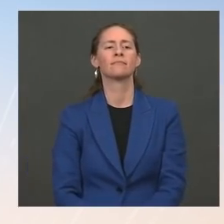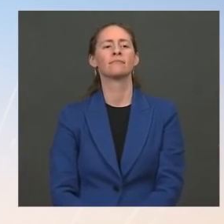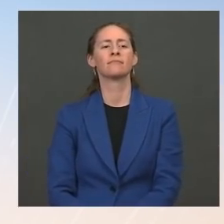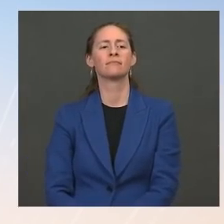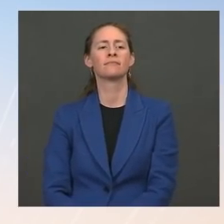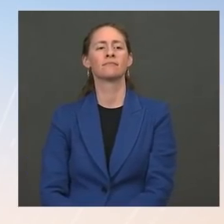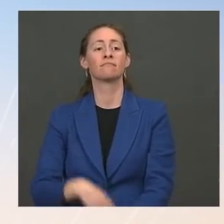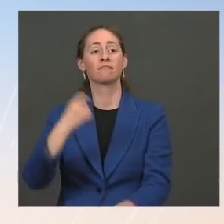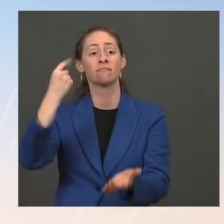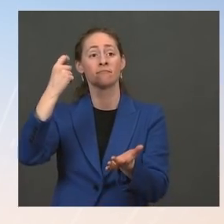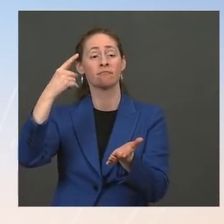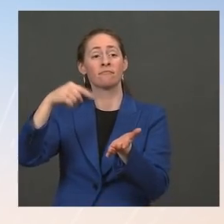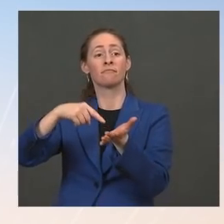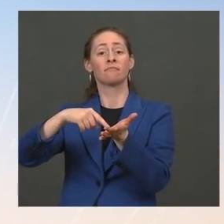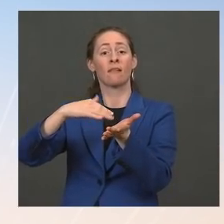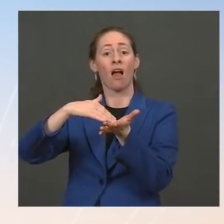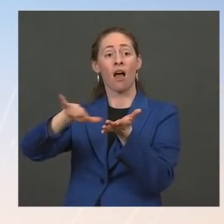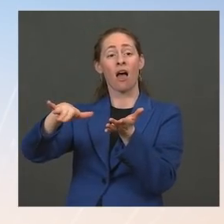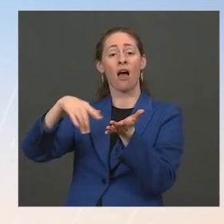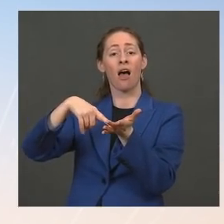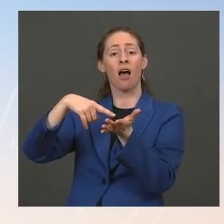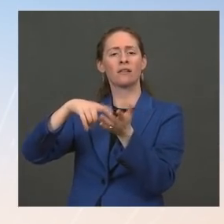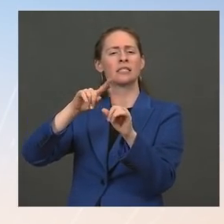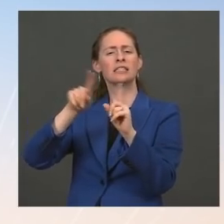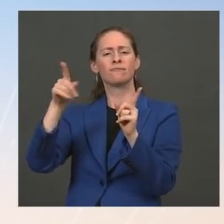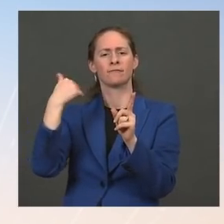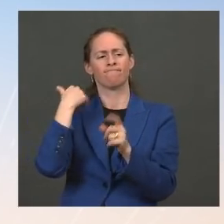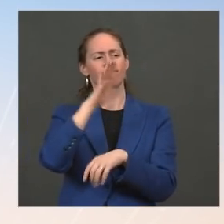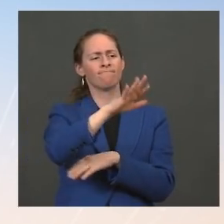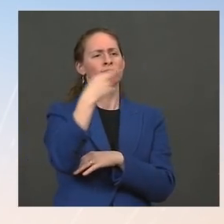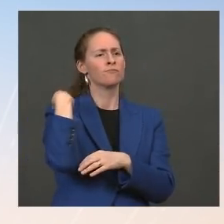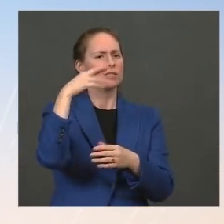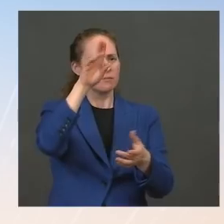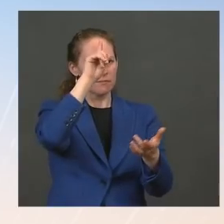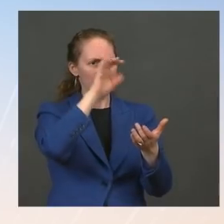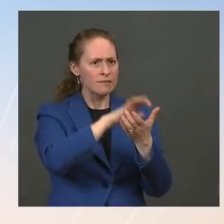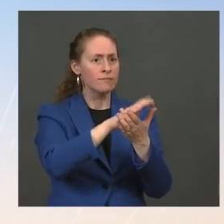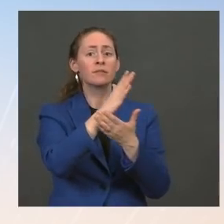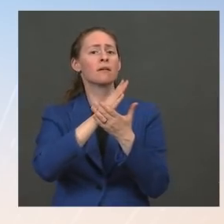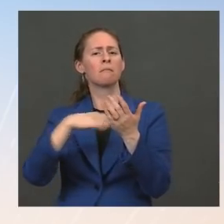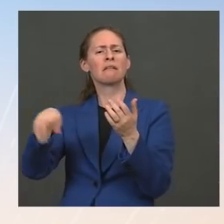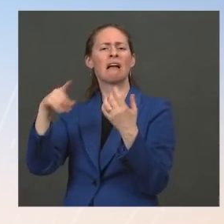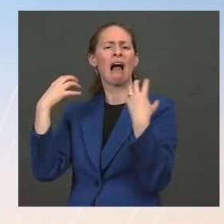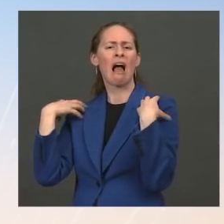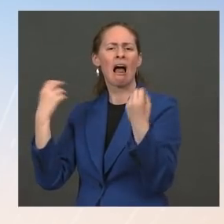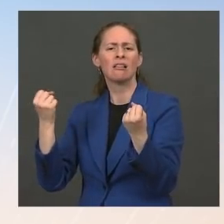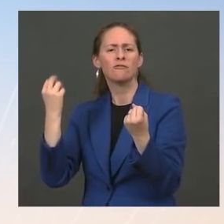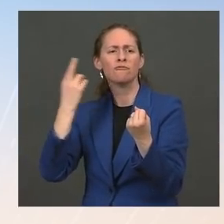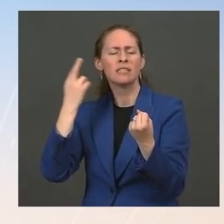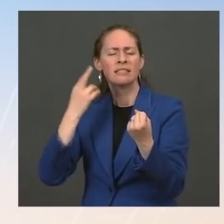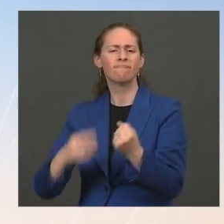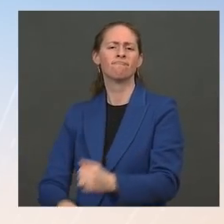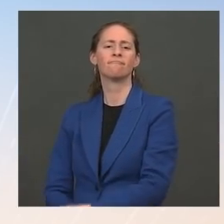Some are religious. There are other health exemptions. But agency by agency, I would encourage you to ask the agencies for additional data. The Press: We have asked.